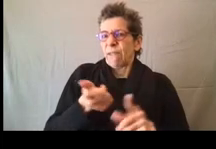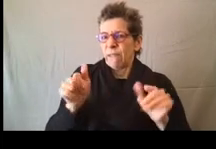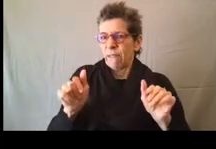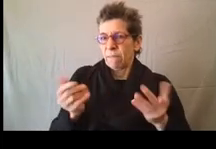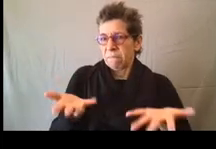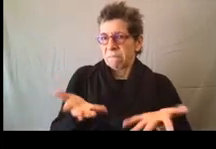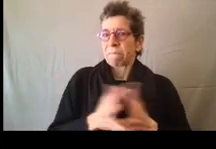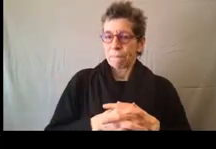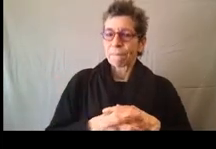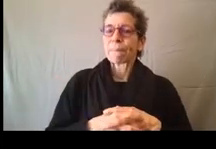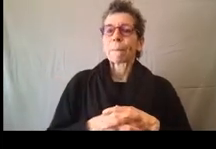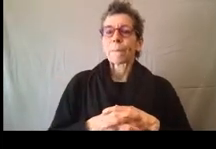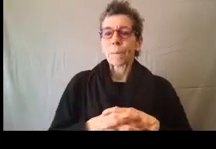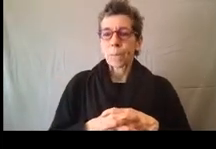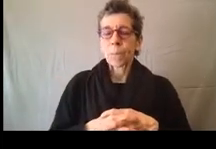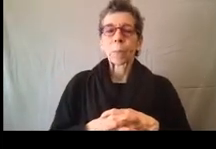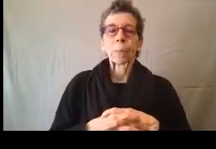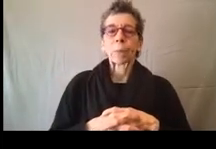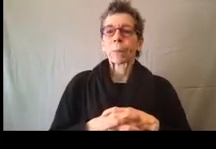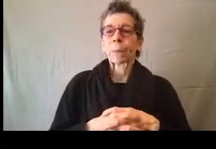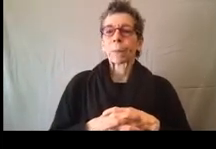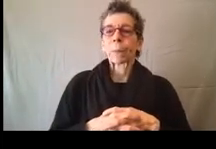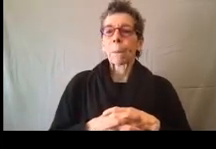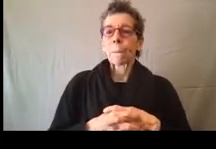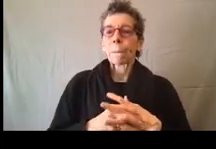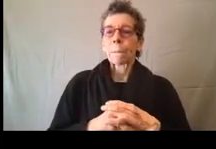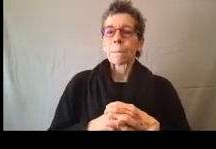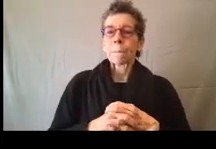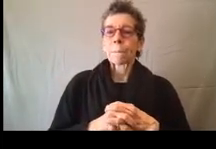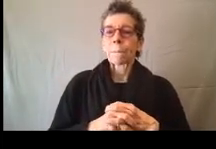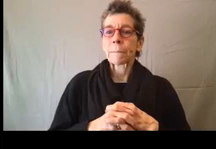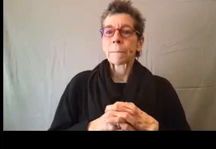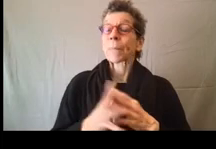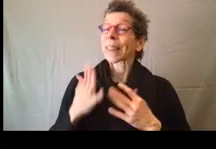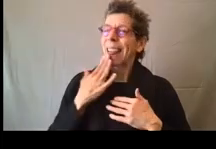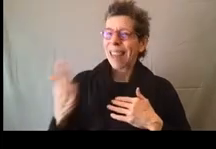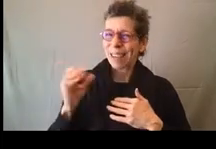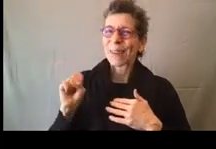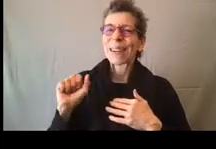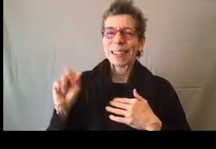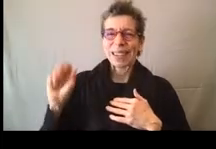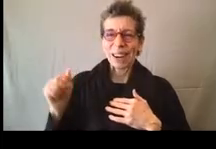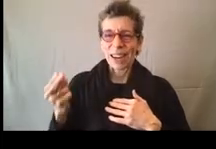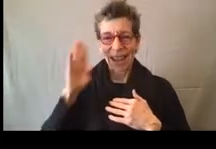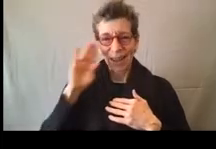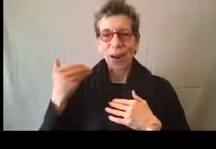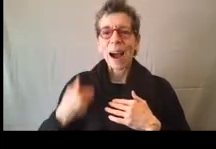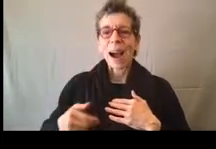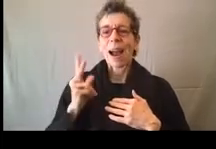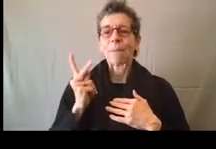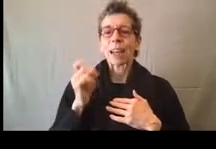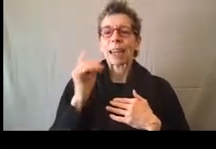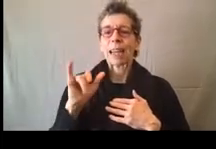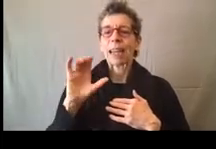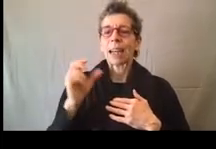Thank you Sarah. My name is Vicki Chang and I am a research associate